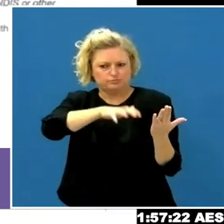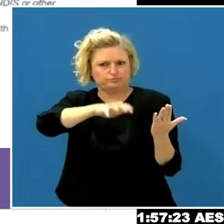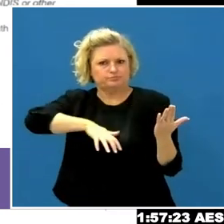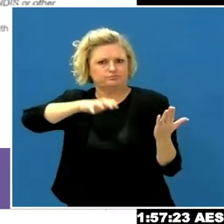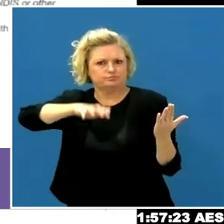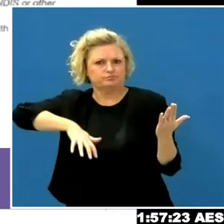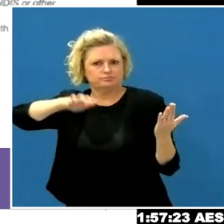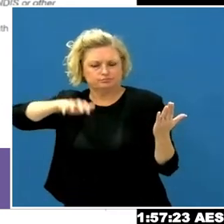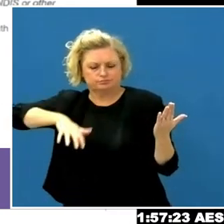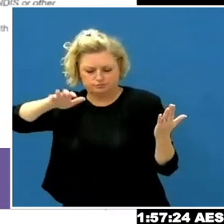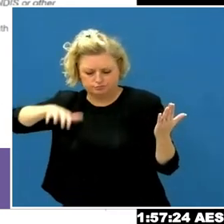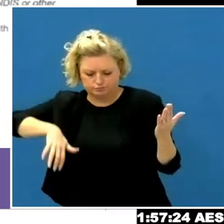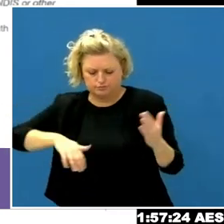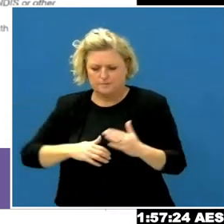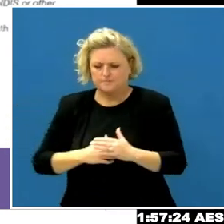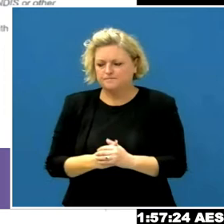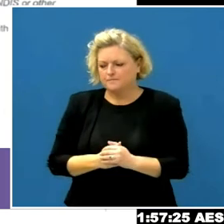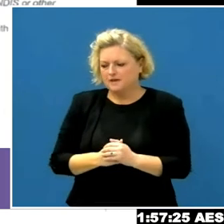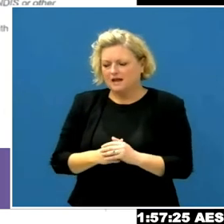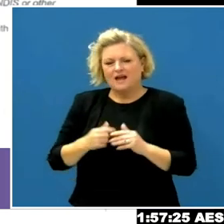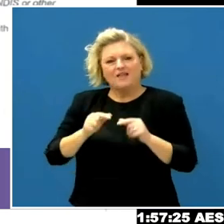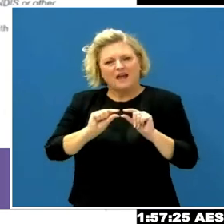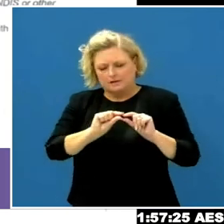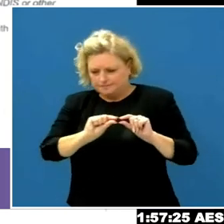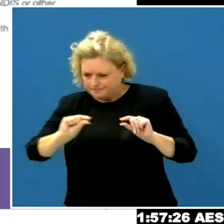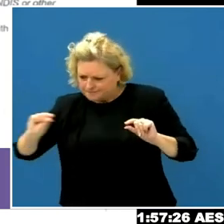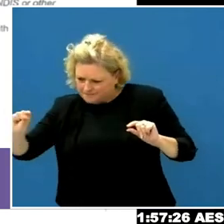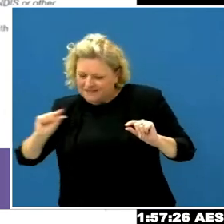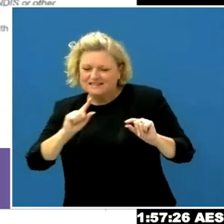The entry here is: "Non-NDIS chargeable item -"